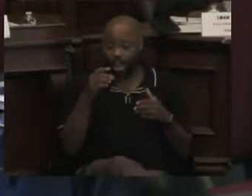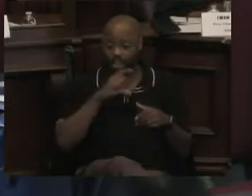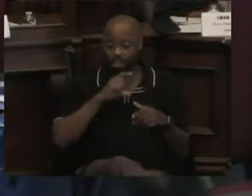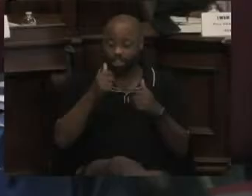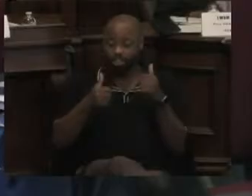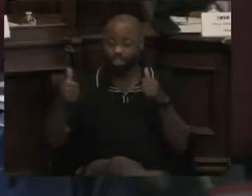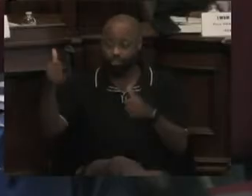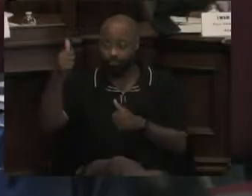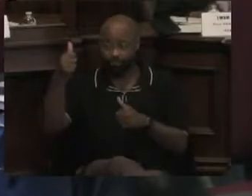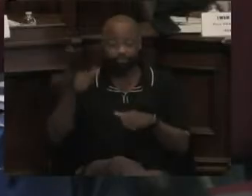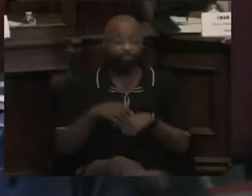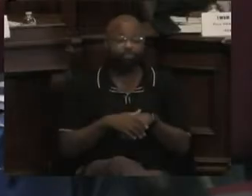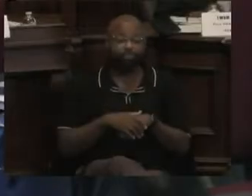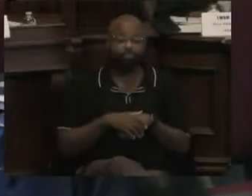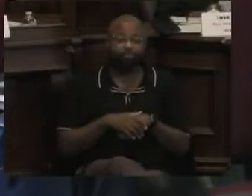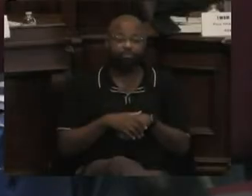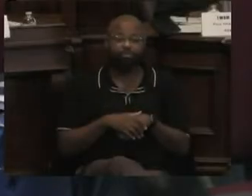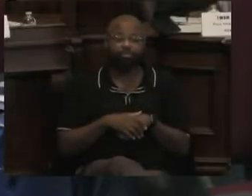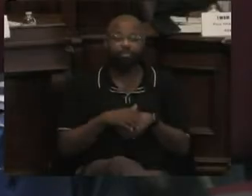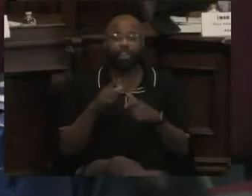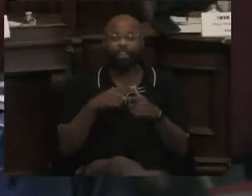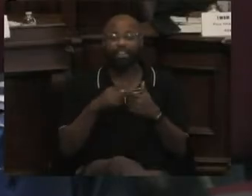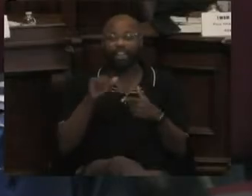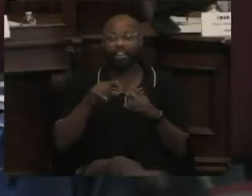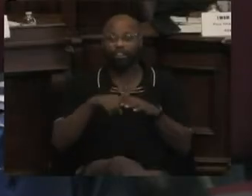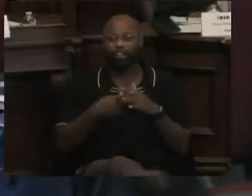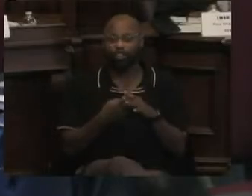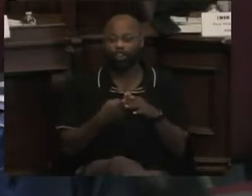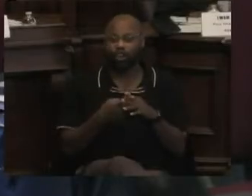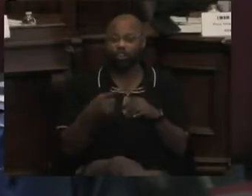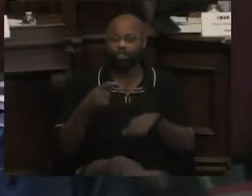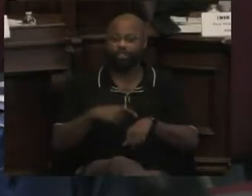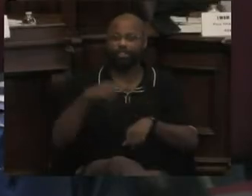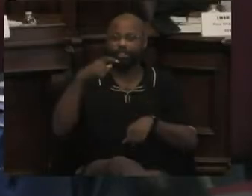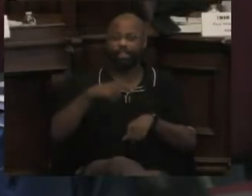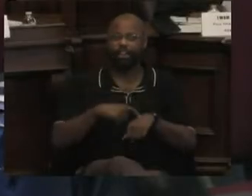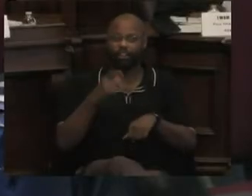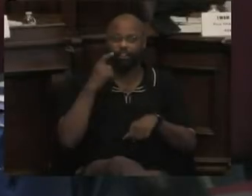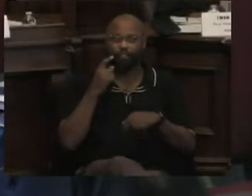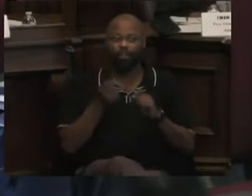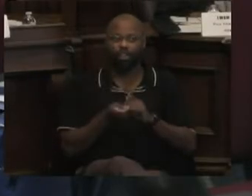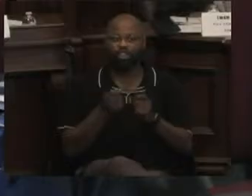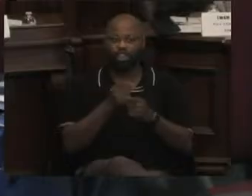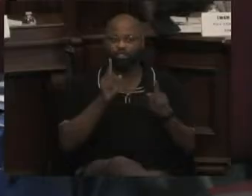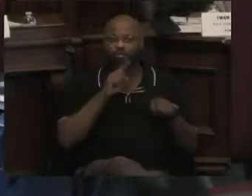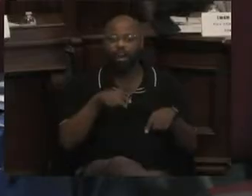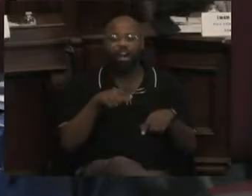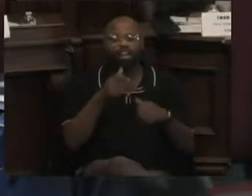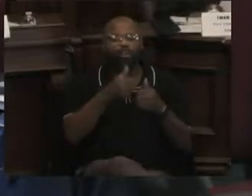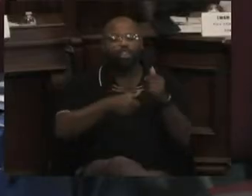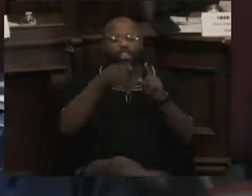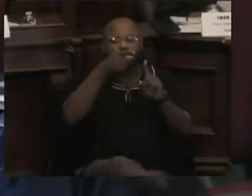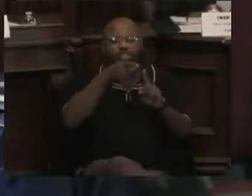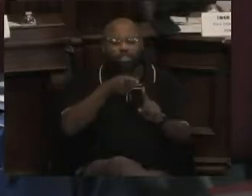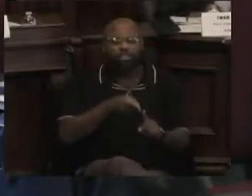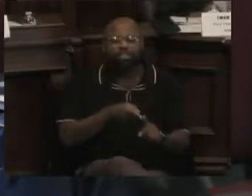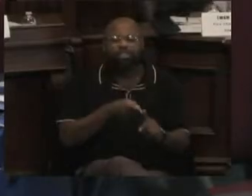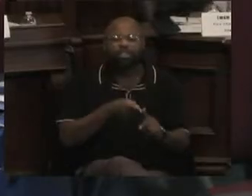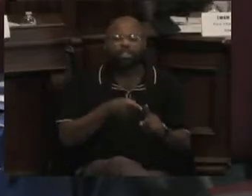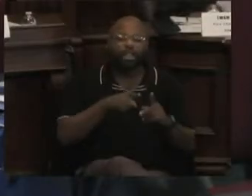to City Council, the mayor and the chief of police, as Doctor Myers Small described. And that